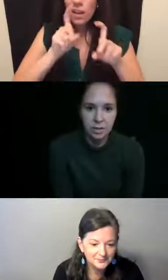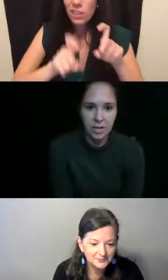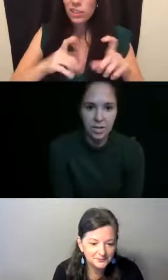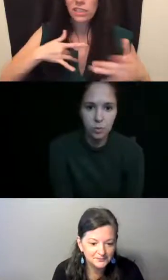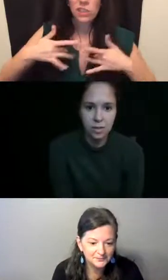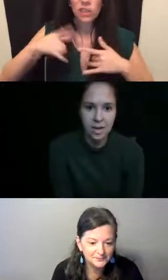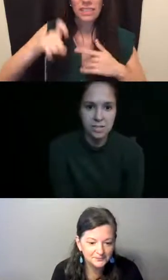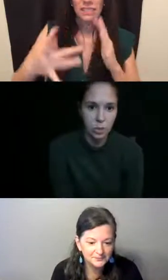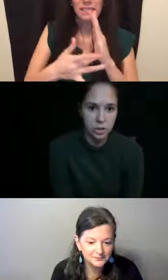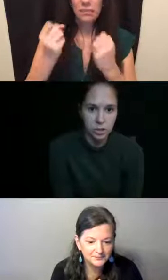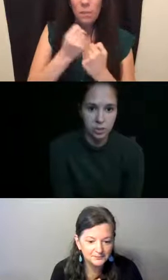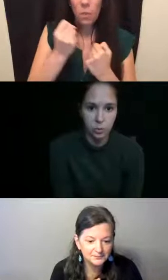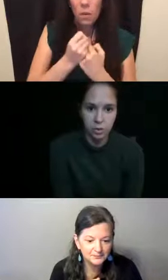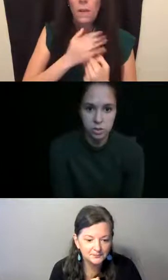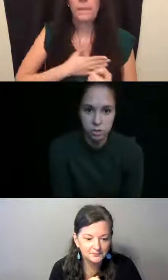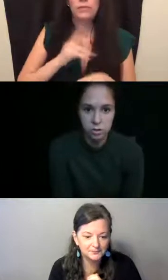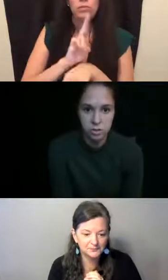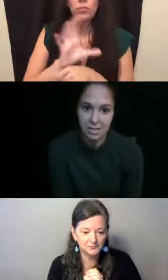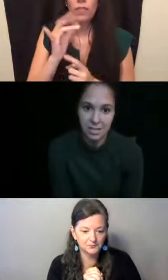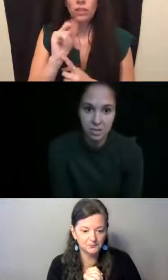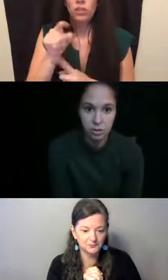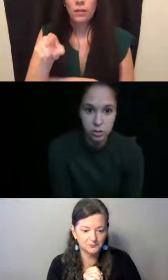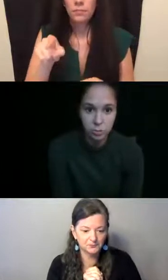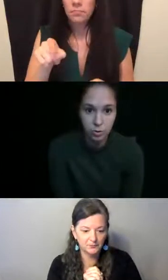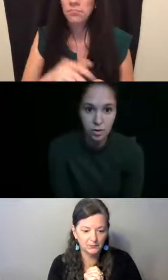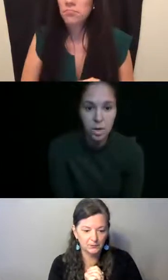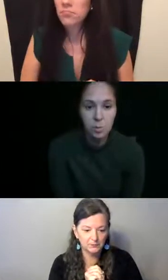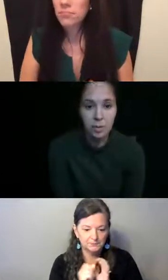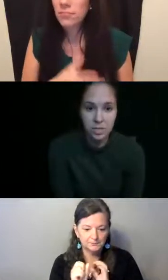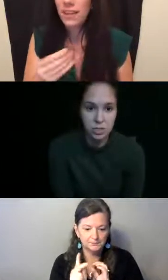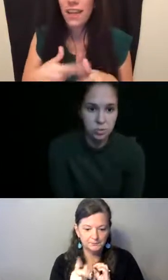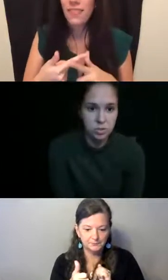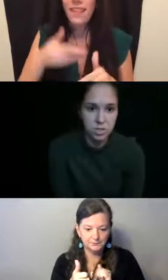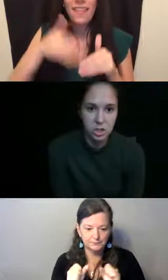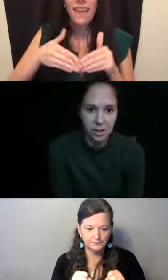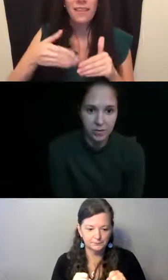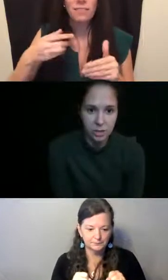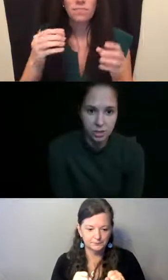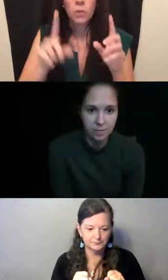has questions or concerns and needs technical support, please use the chat feature